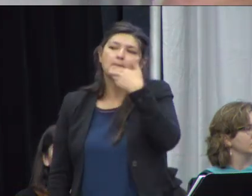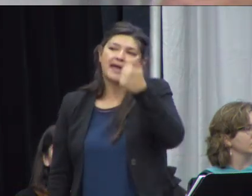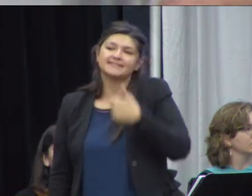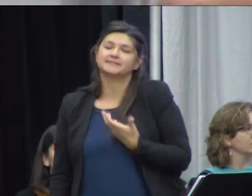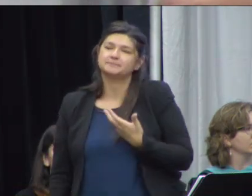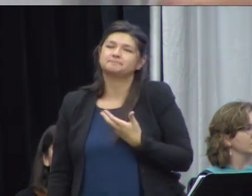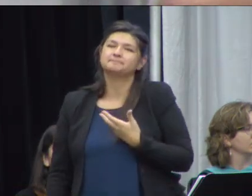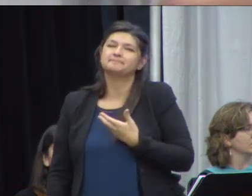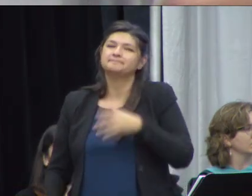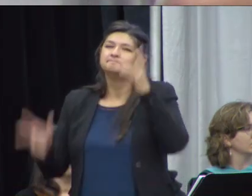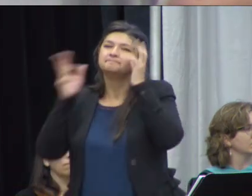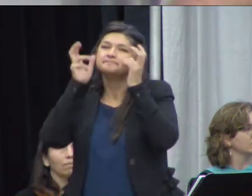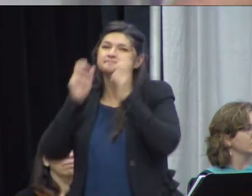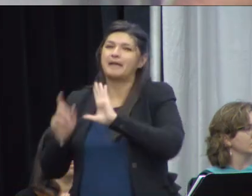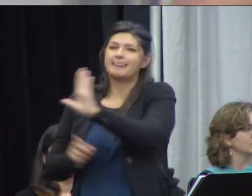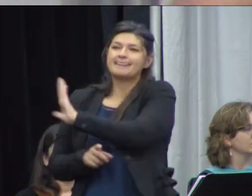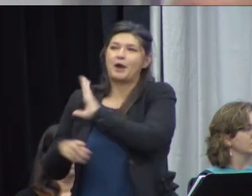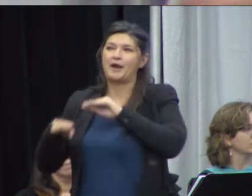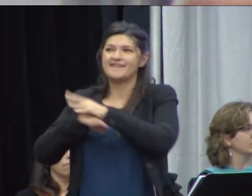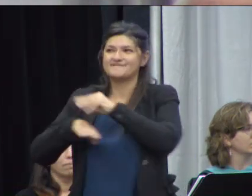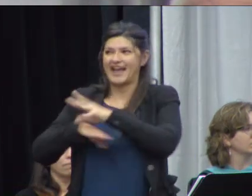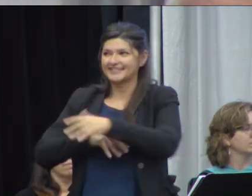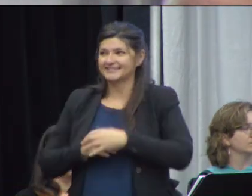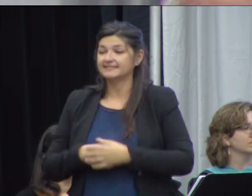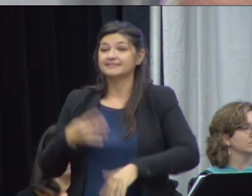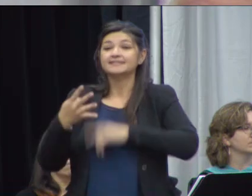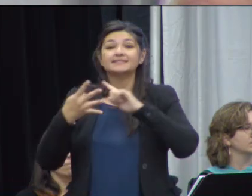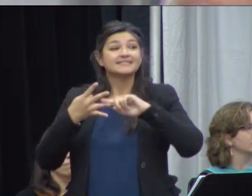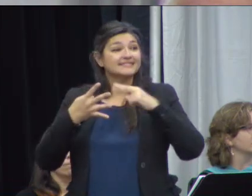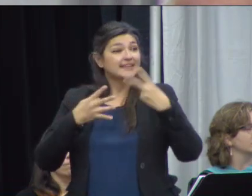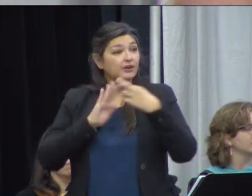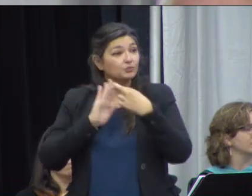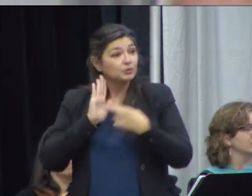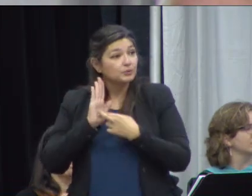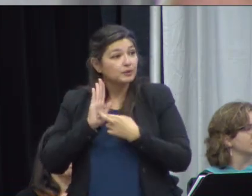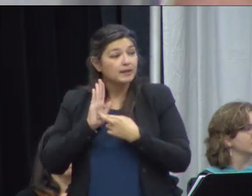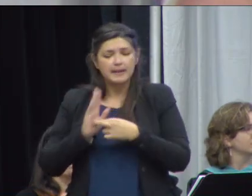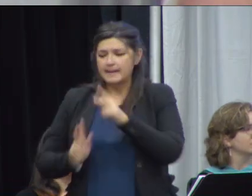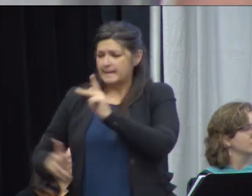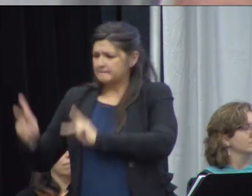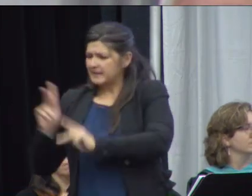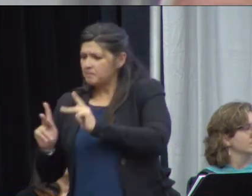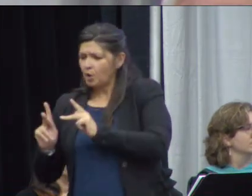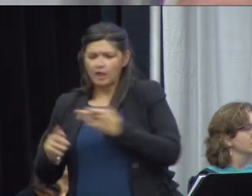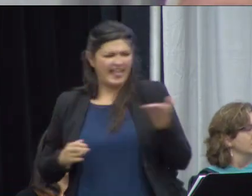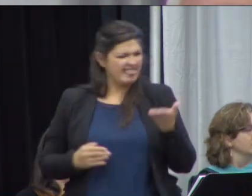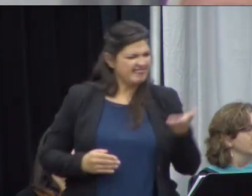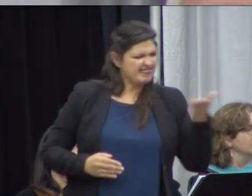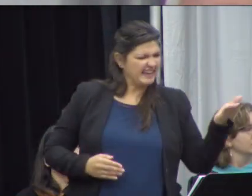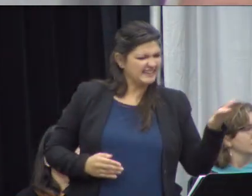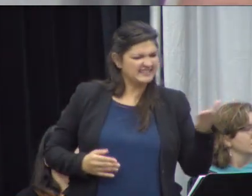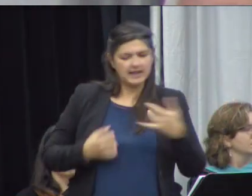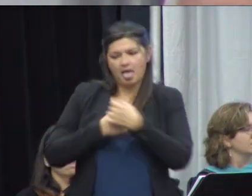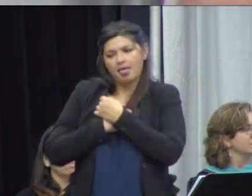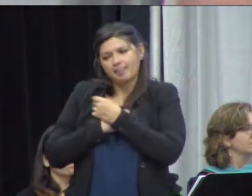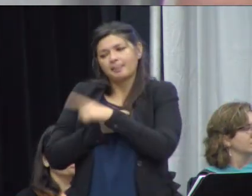Rule number two, love people more than things. It's easy to get caught up in wanting the best clothes,